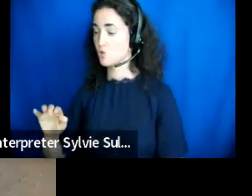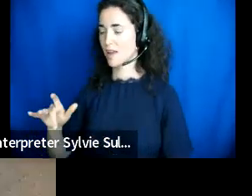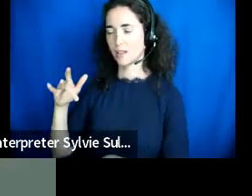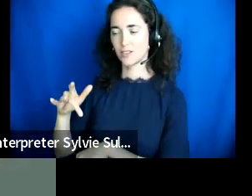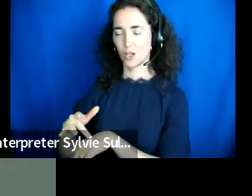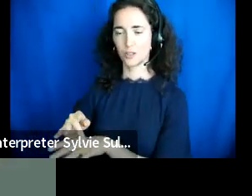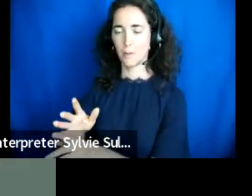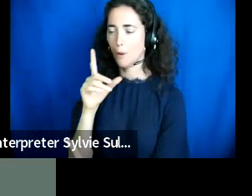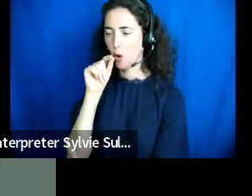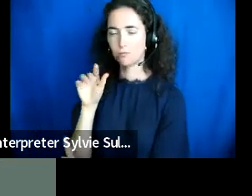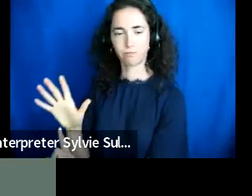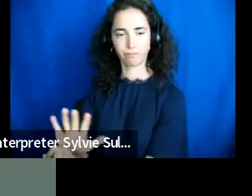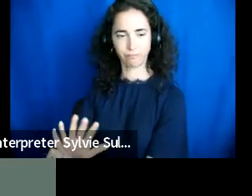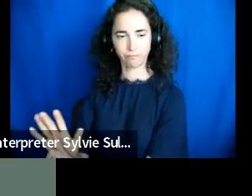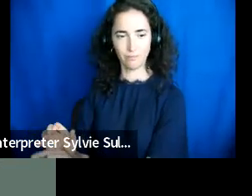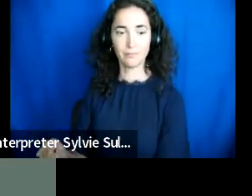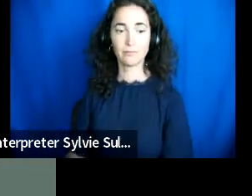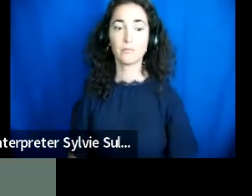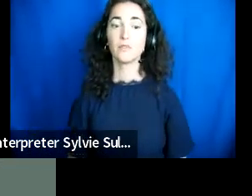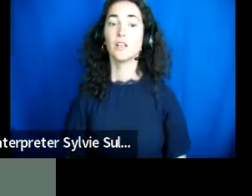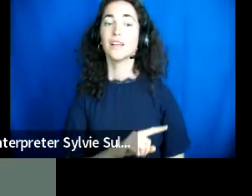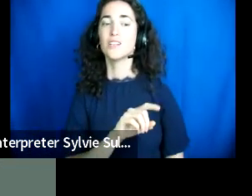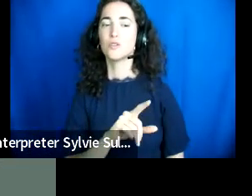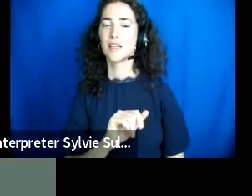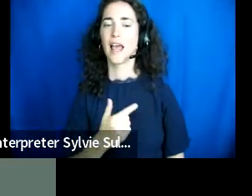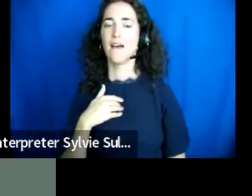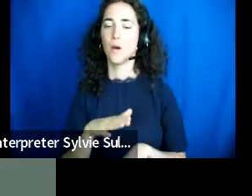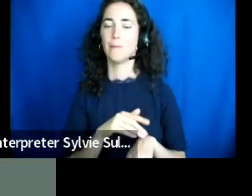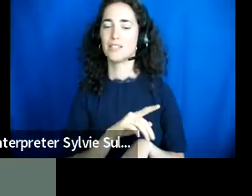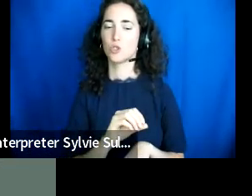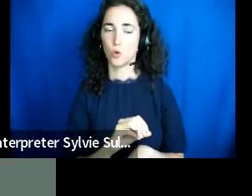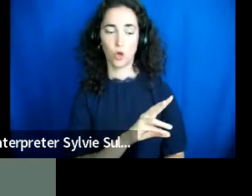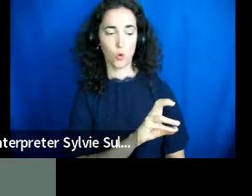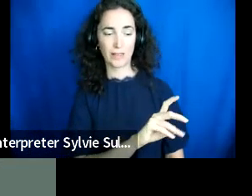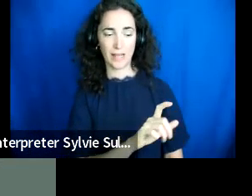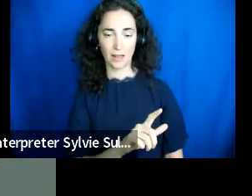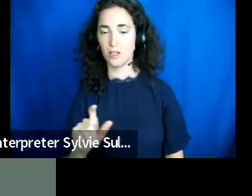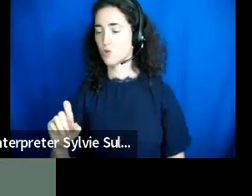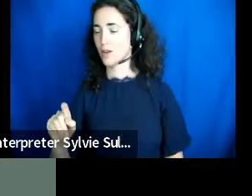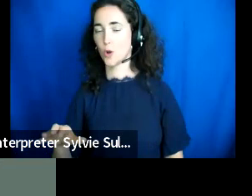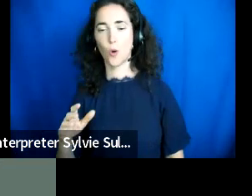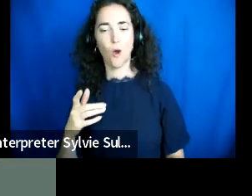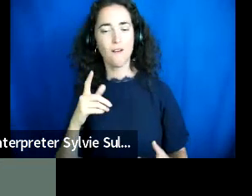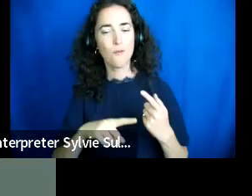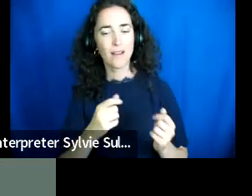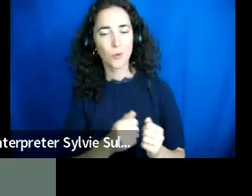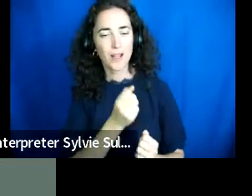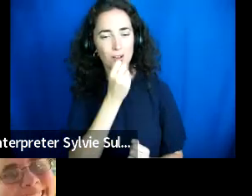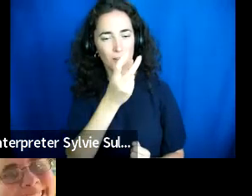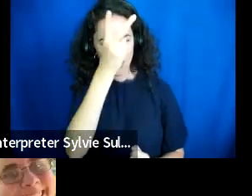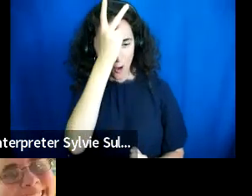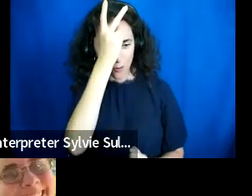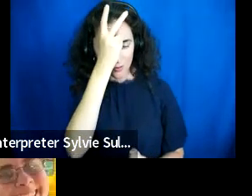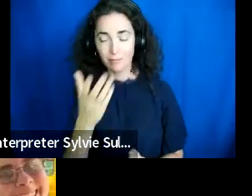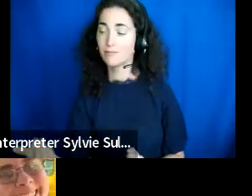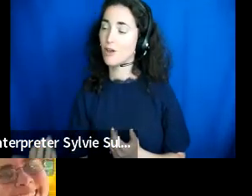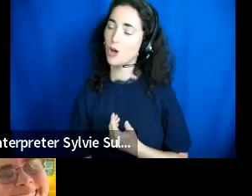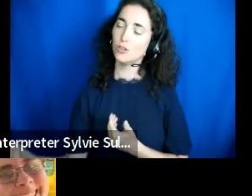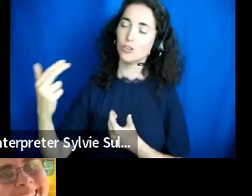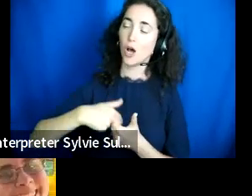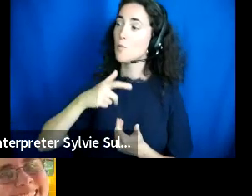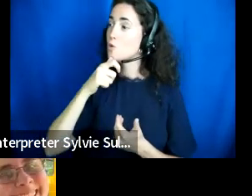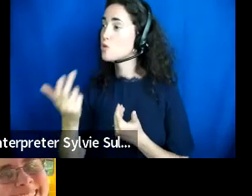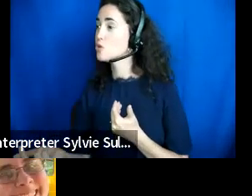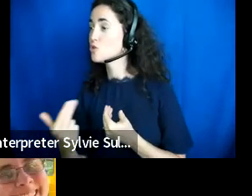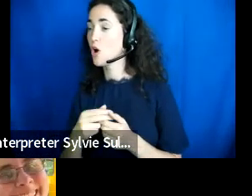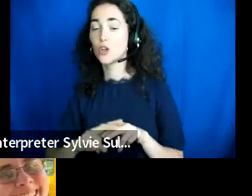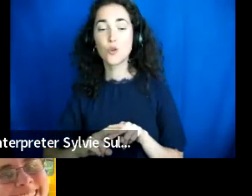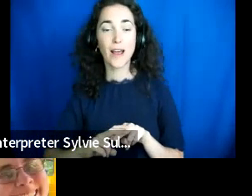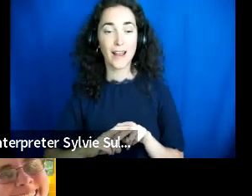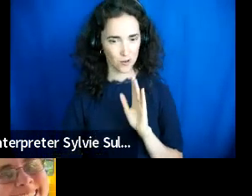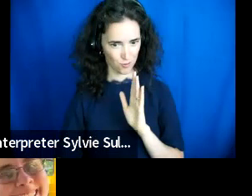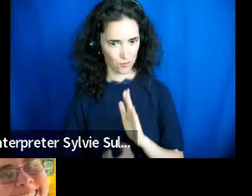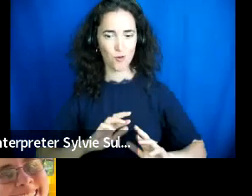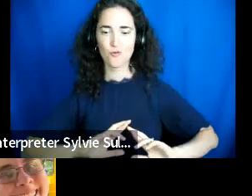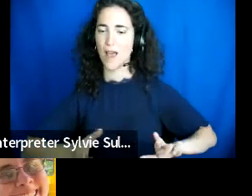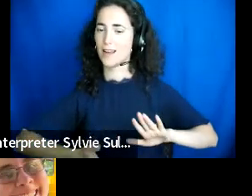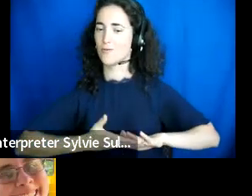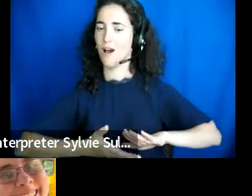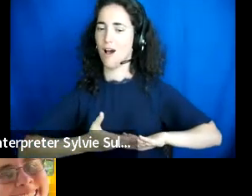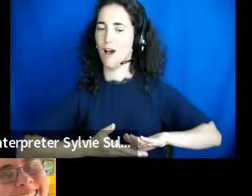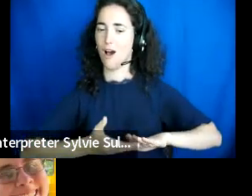Talk about tactile. Susanna has a petting Zoo, and when Dylan Strider made friends with one of the goats, all the board who's coming aboard the new train is, up and working at Zuzanna and our